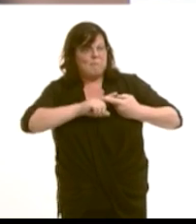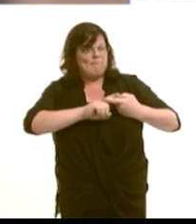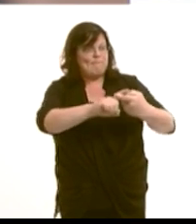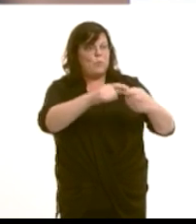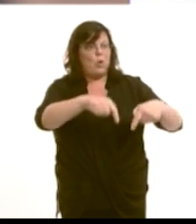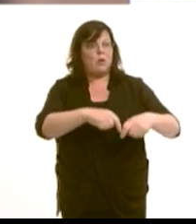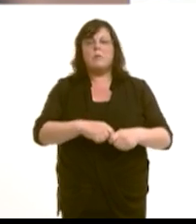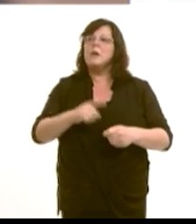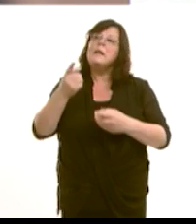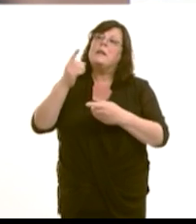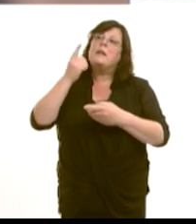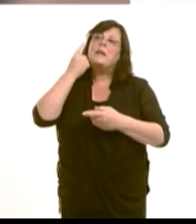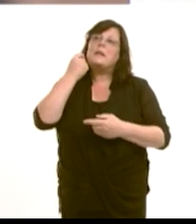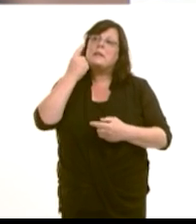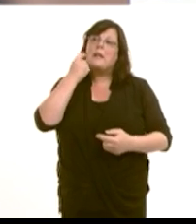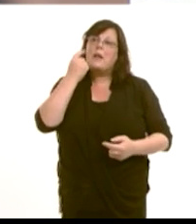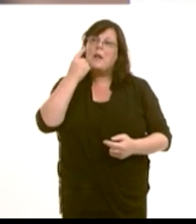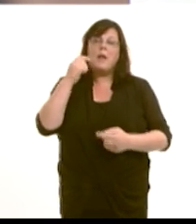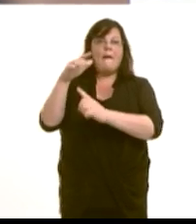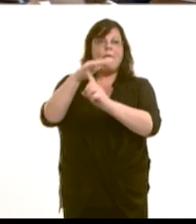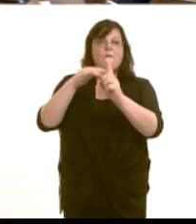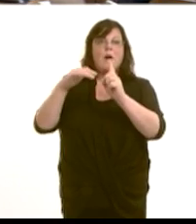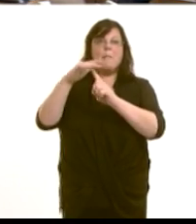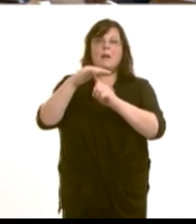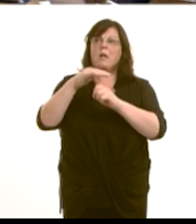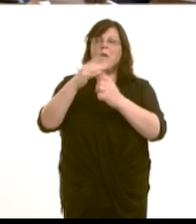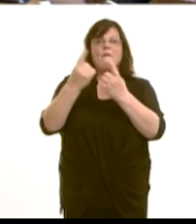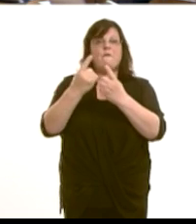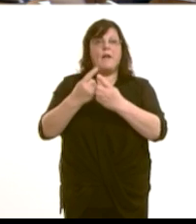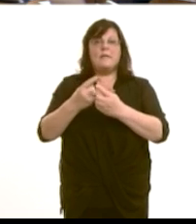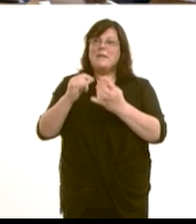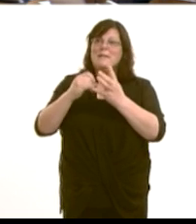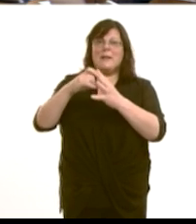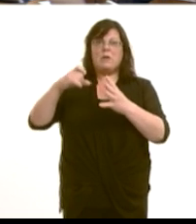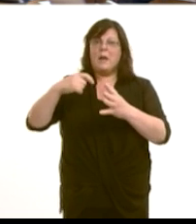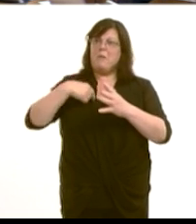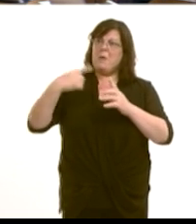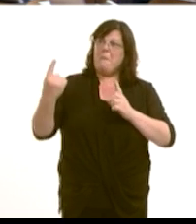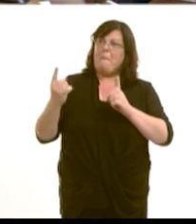Yesterday, the environment and rural affairs secretary and I met key figures from Walesís